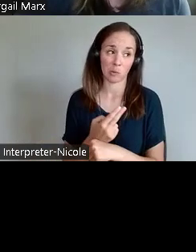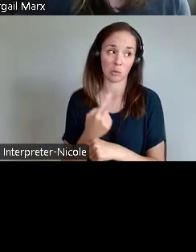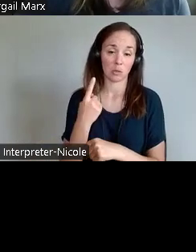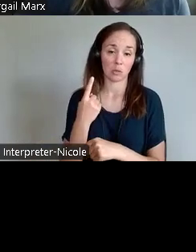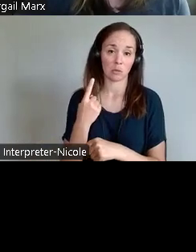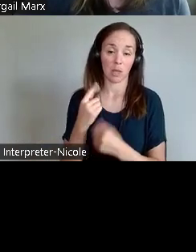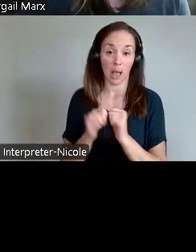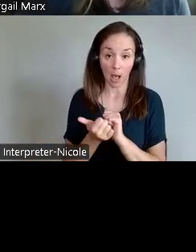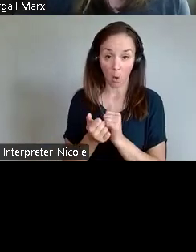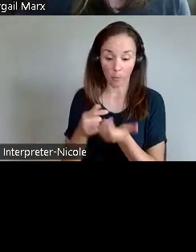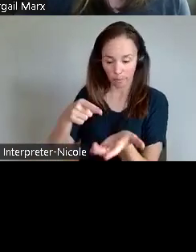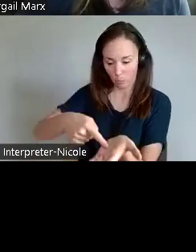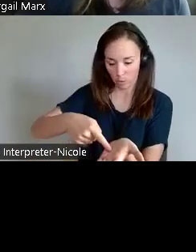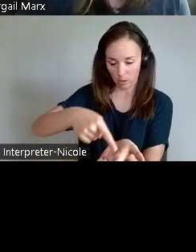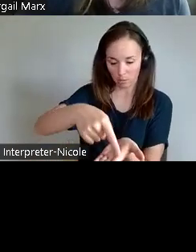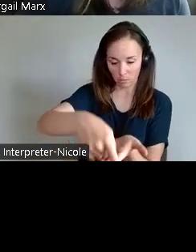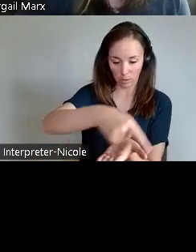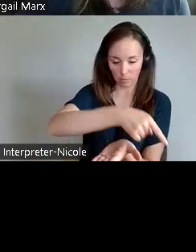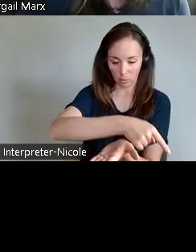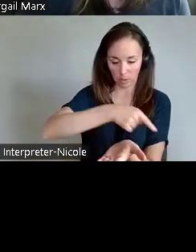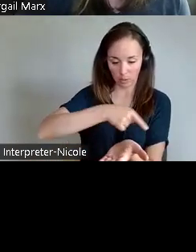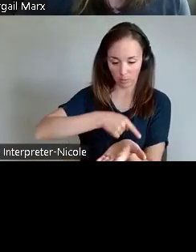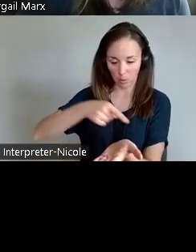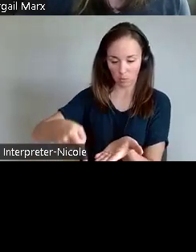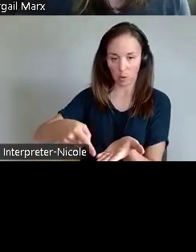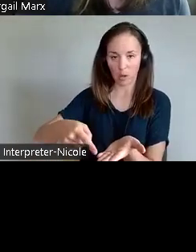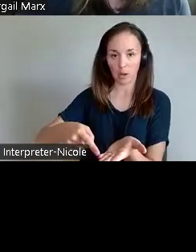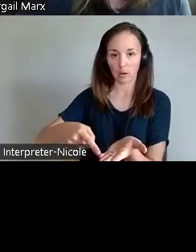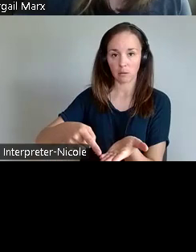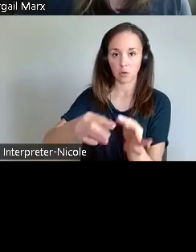to the letters to spell out or pointing to the phrase that you want to communicate,